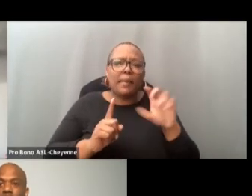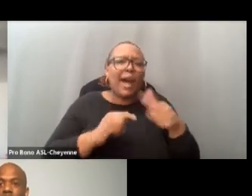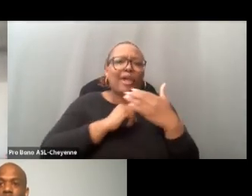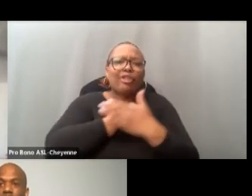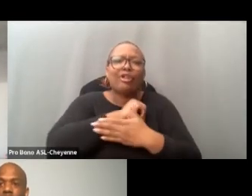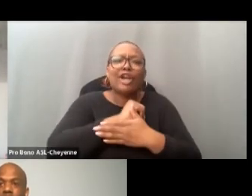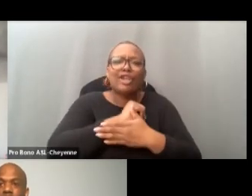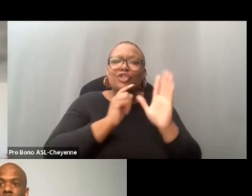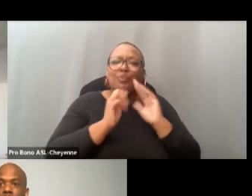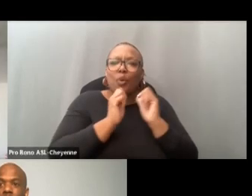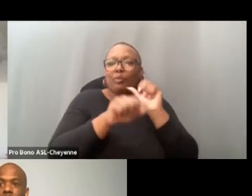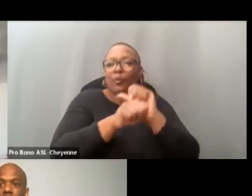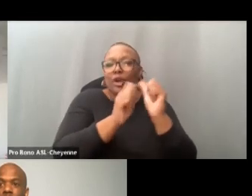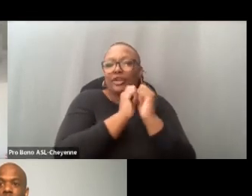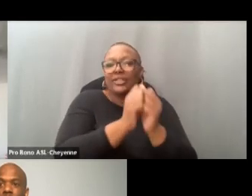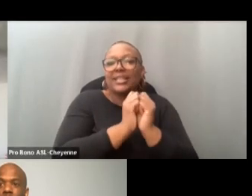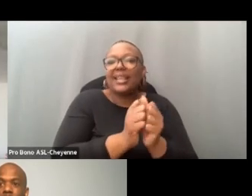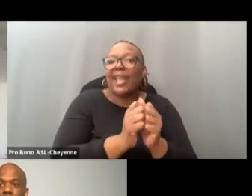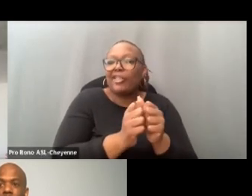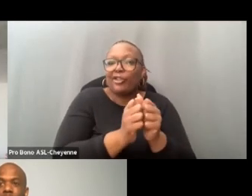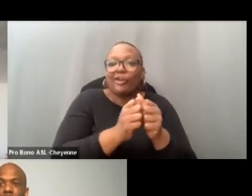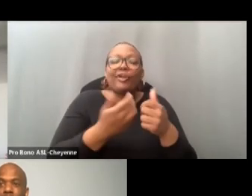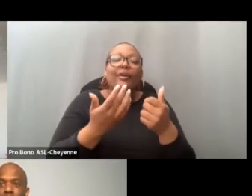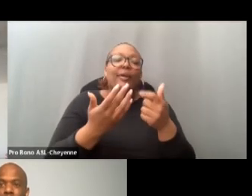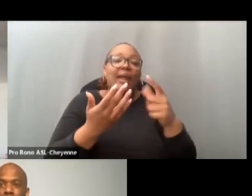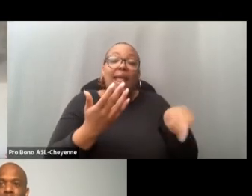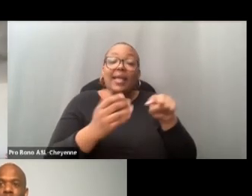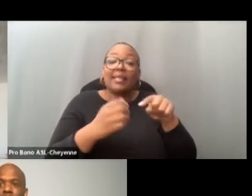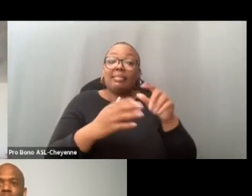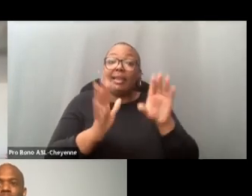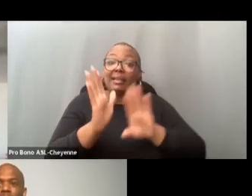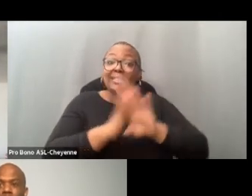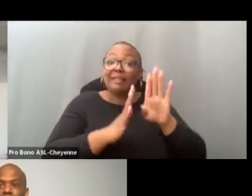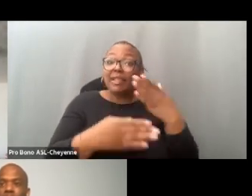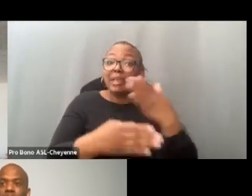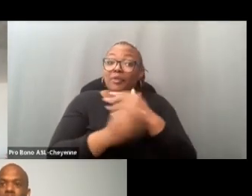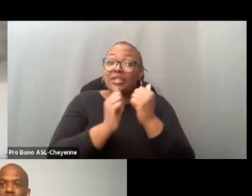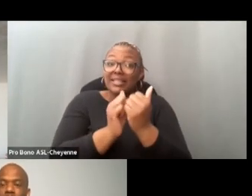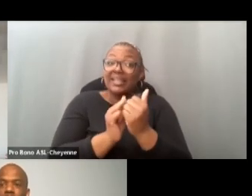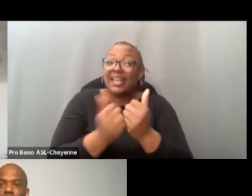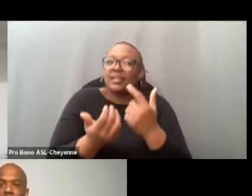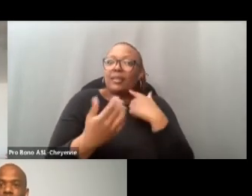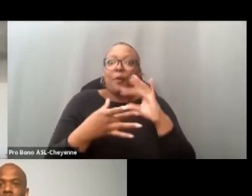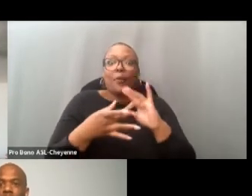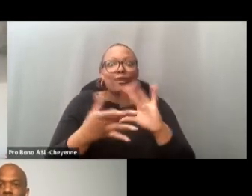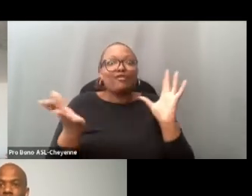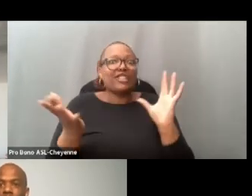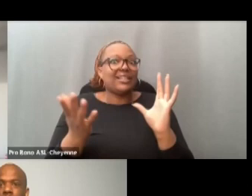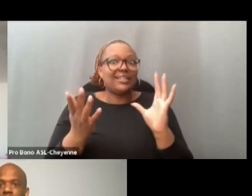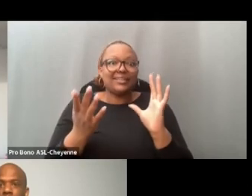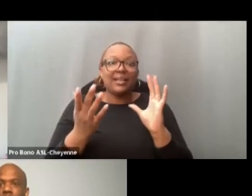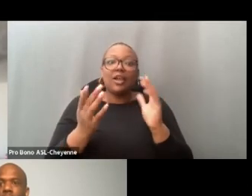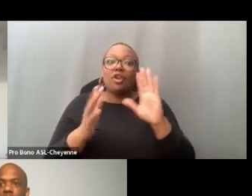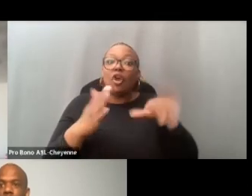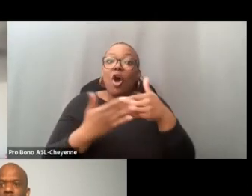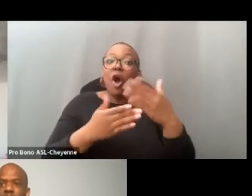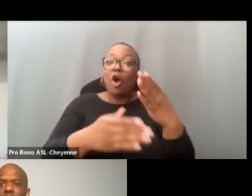for example, or Mauritania, and they compose music together, which we release, 'cause all the songs are about peace